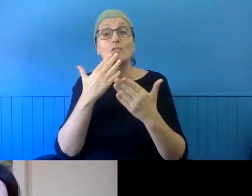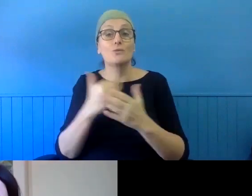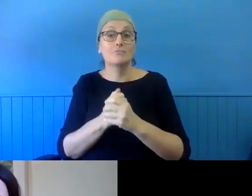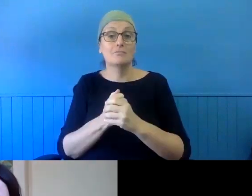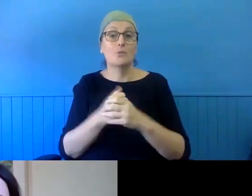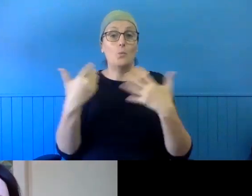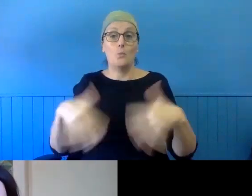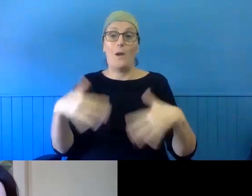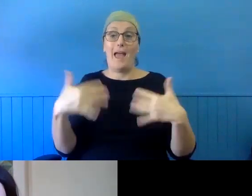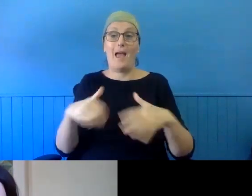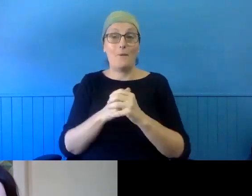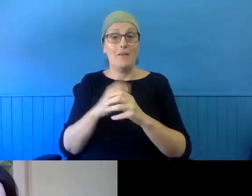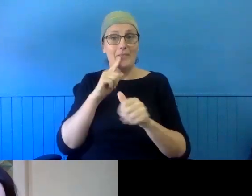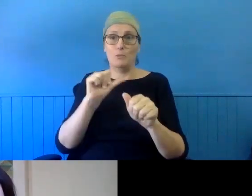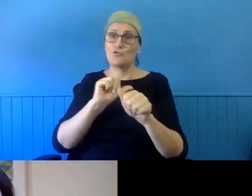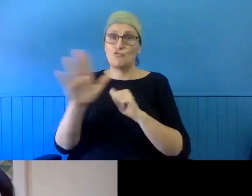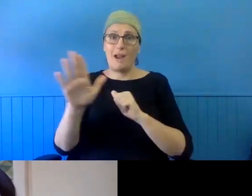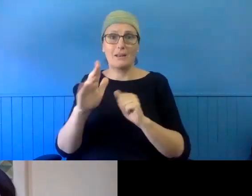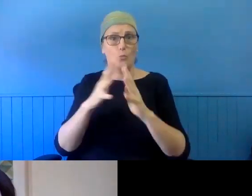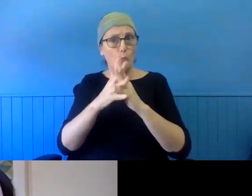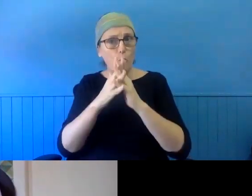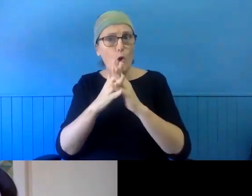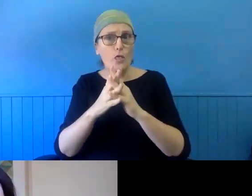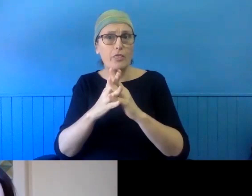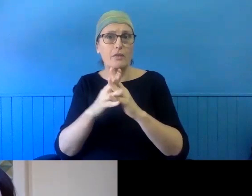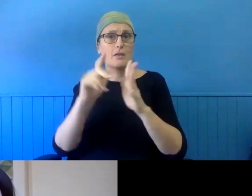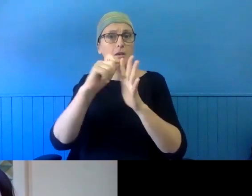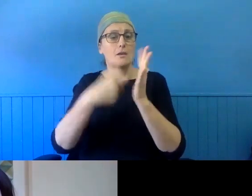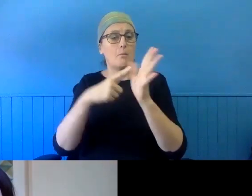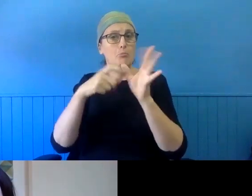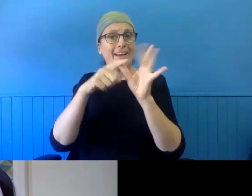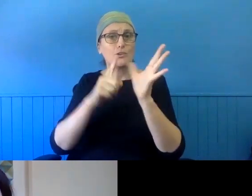so many people will be able to apply especially during these wild times.